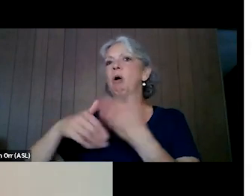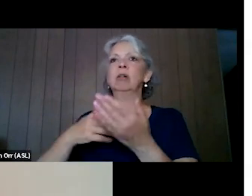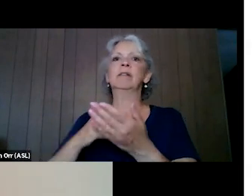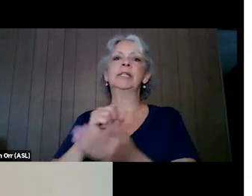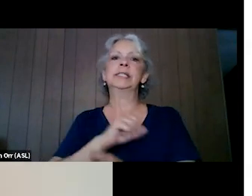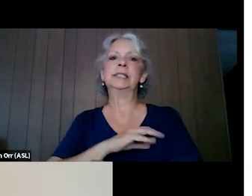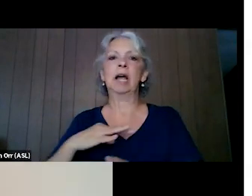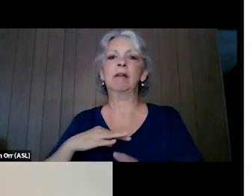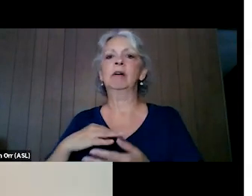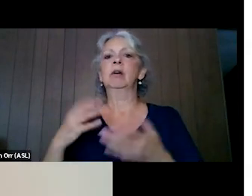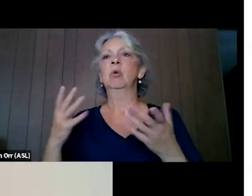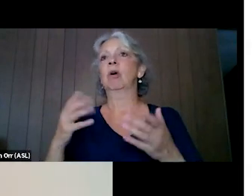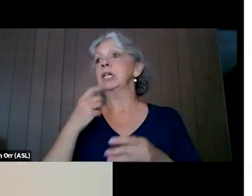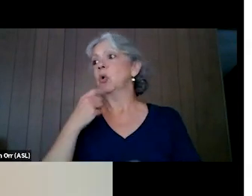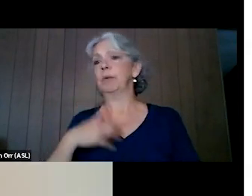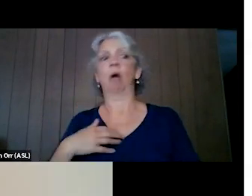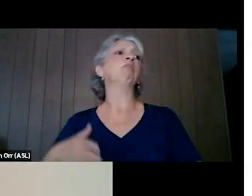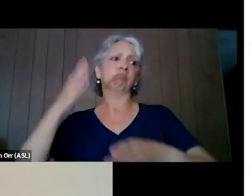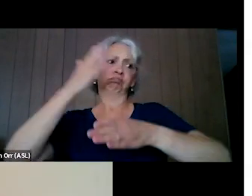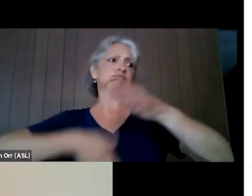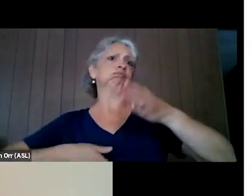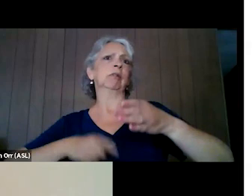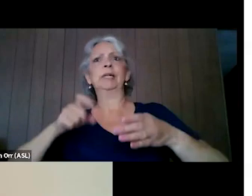were already talking amputations, skin grafts.